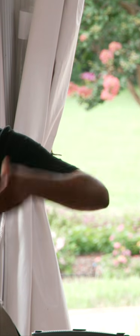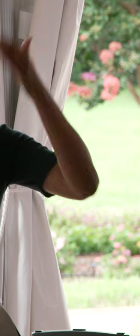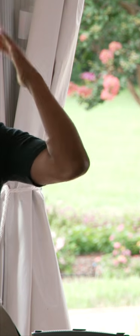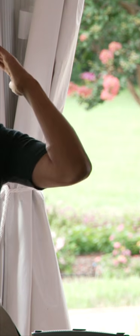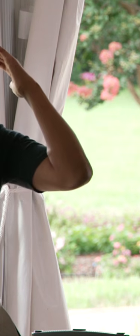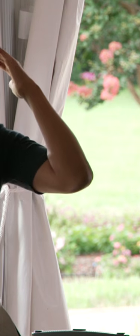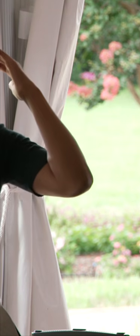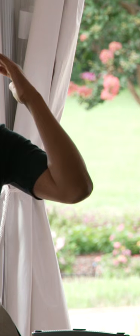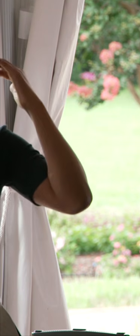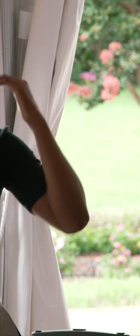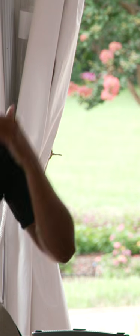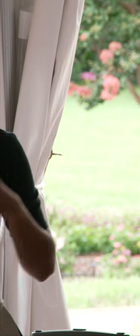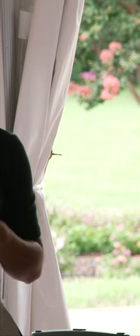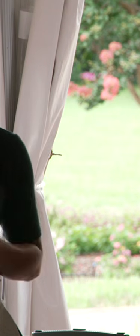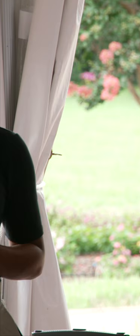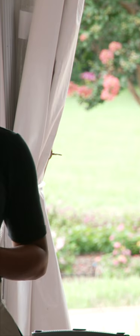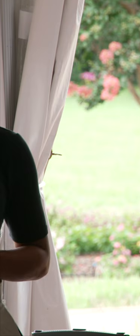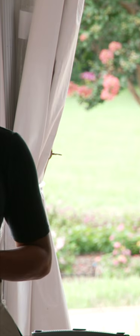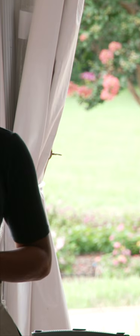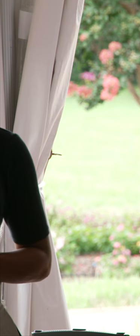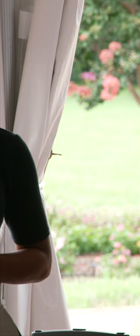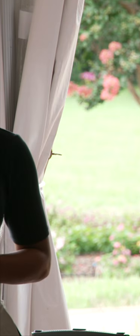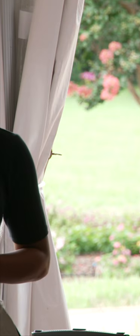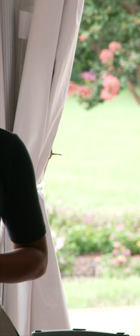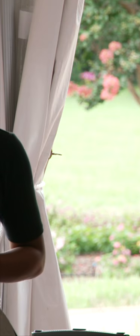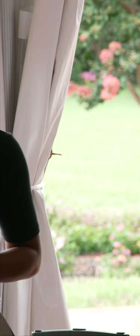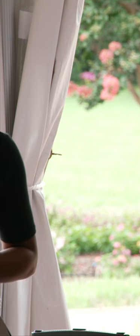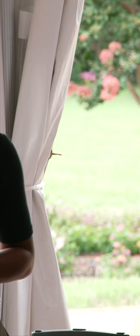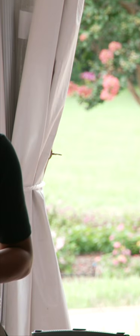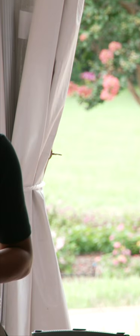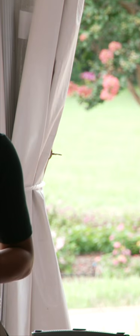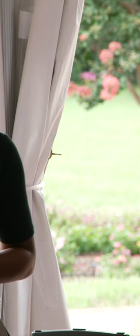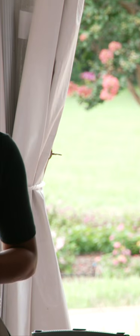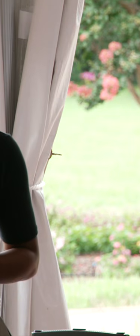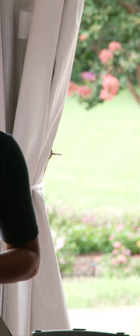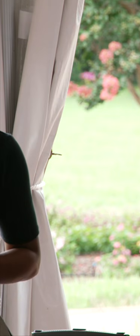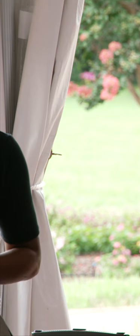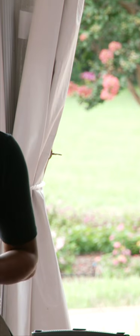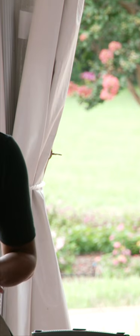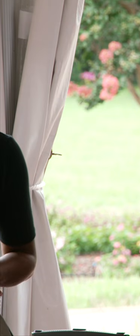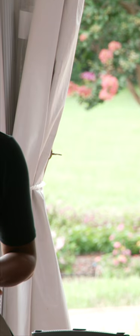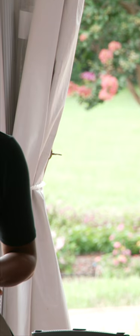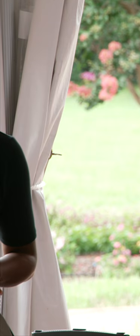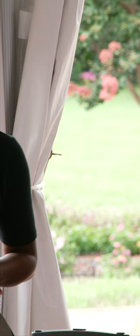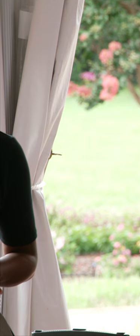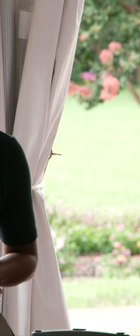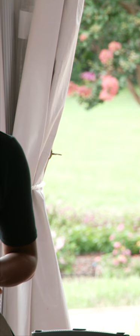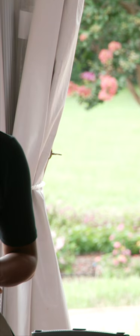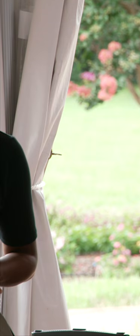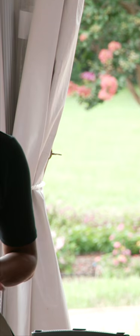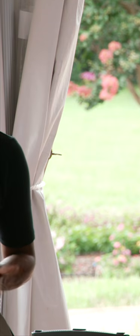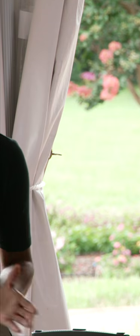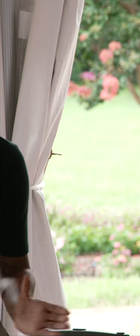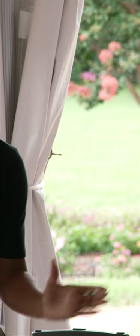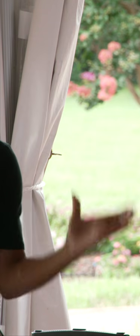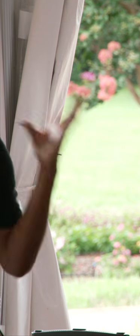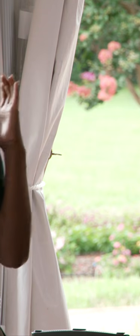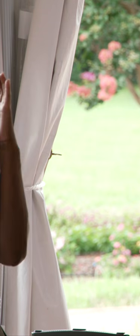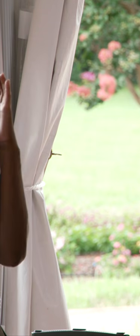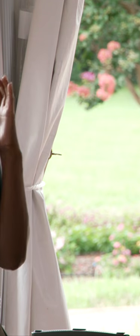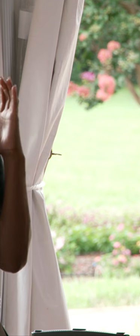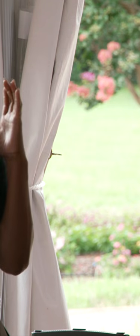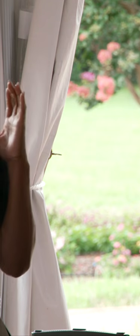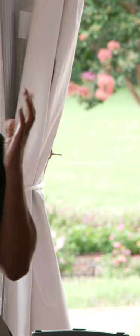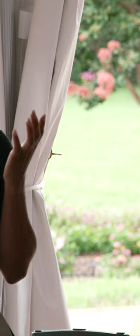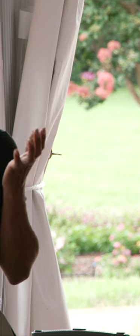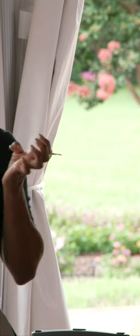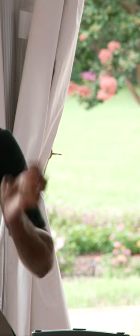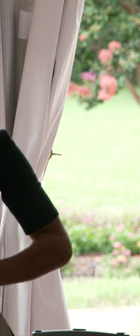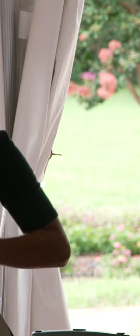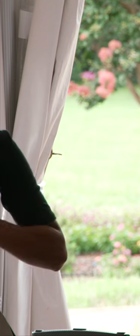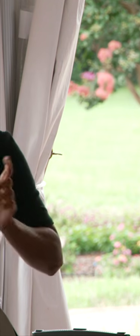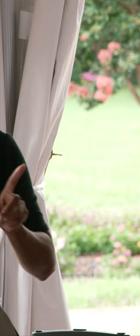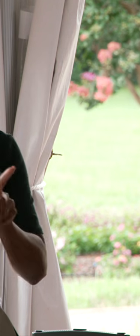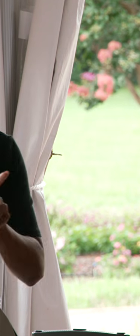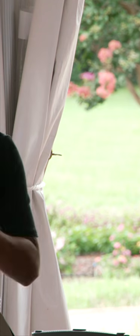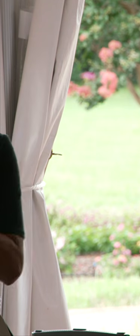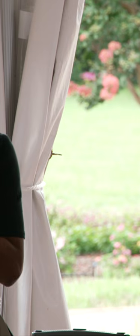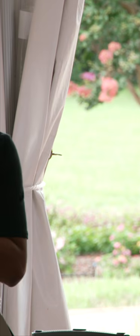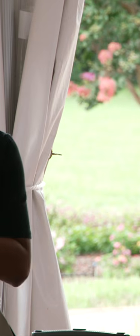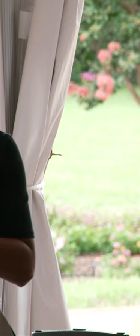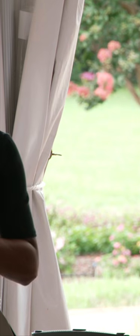felt shame that was never ours to carry. Our emotions swung from disbelief to fury as we